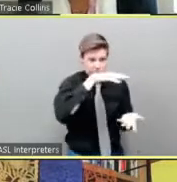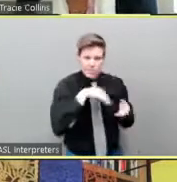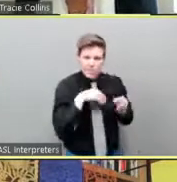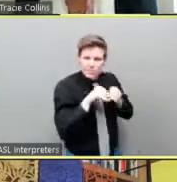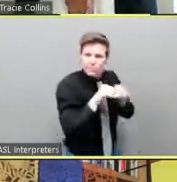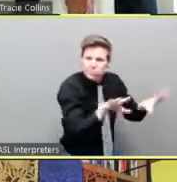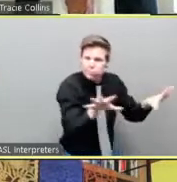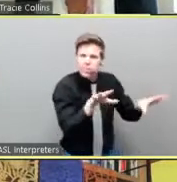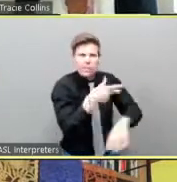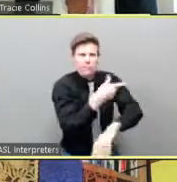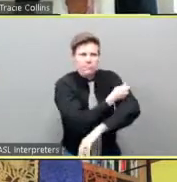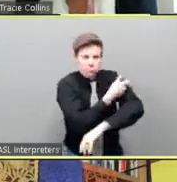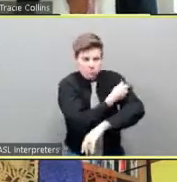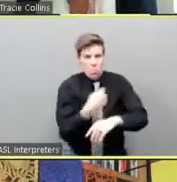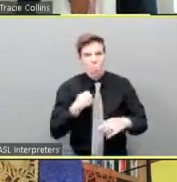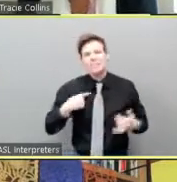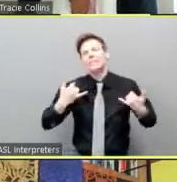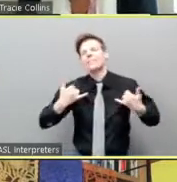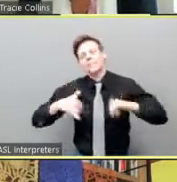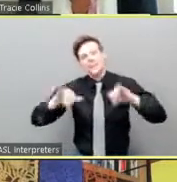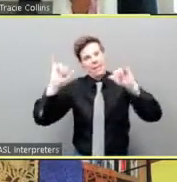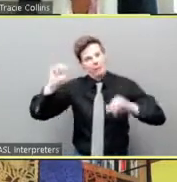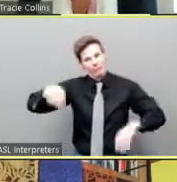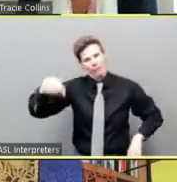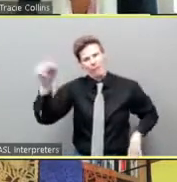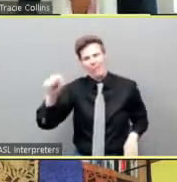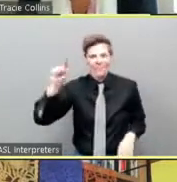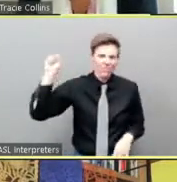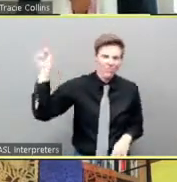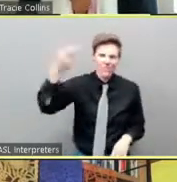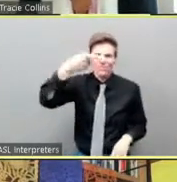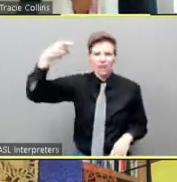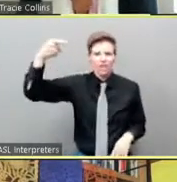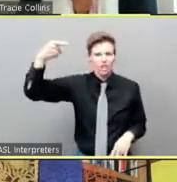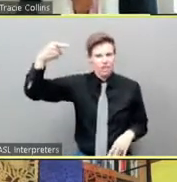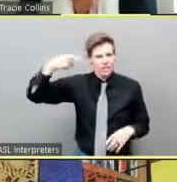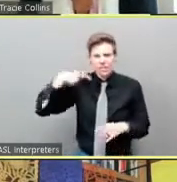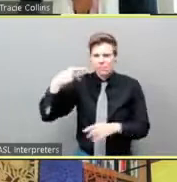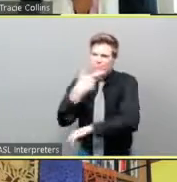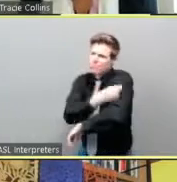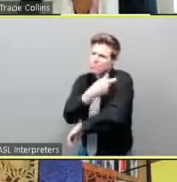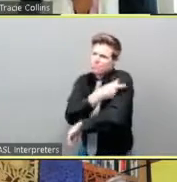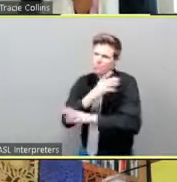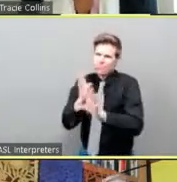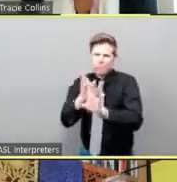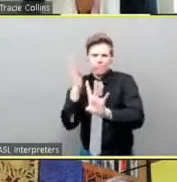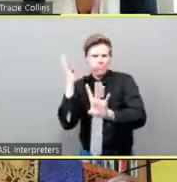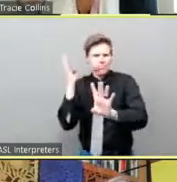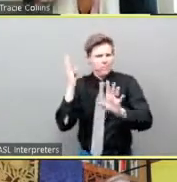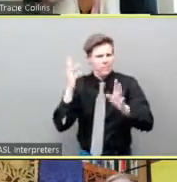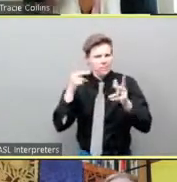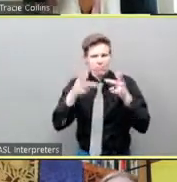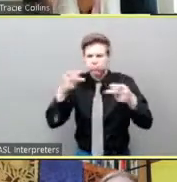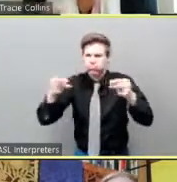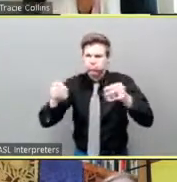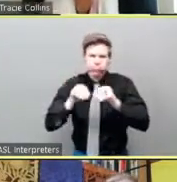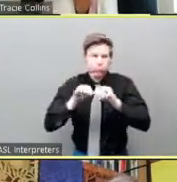nation in getting those shots into arms and we're very efficient. So I'm very proud of new Mexico next slide.